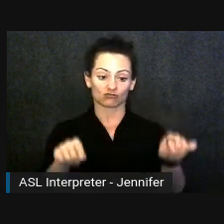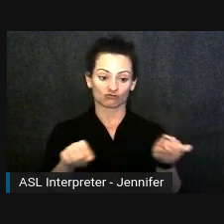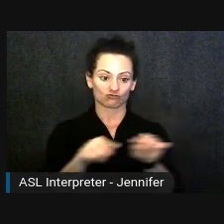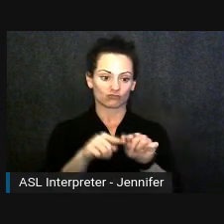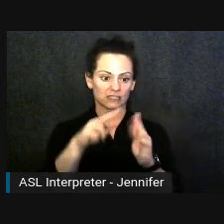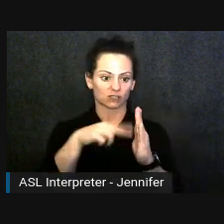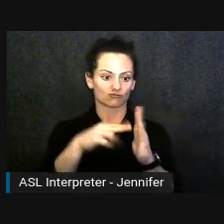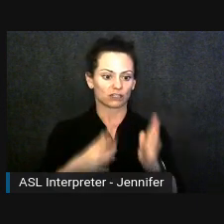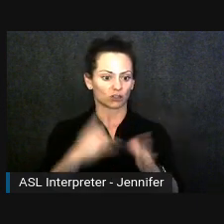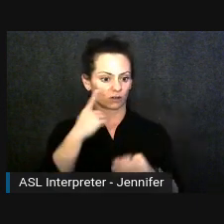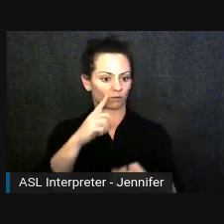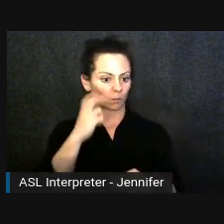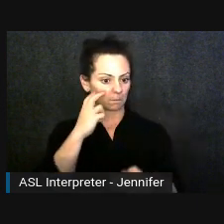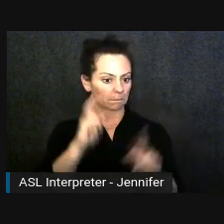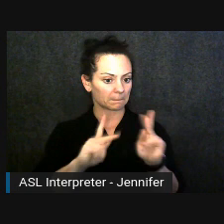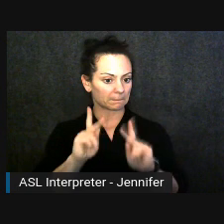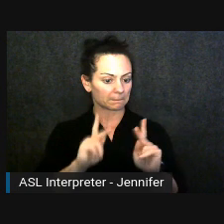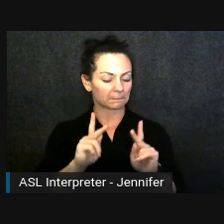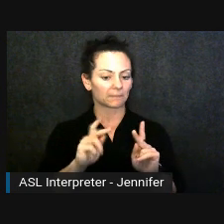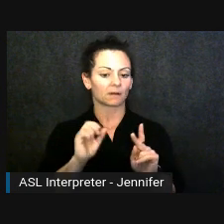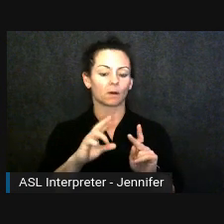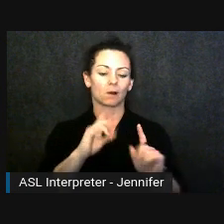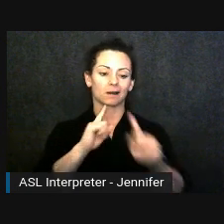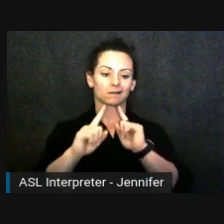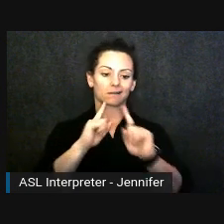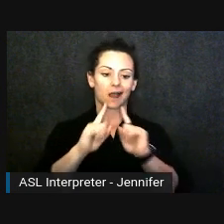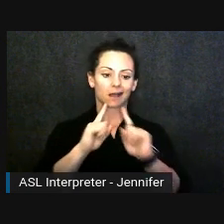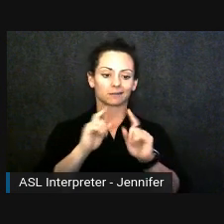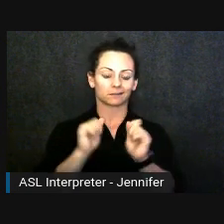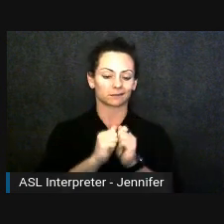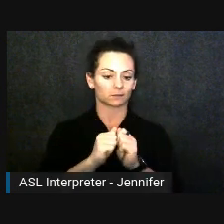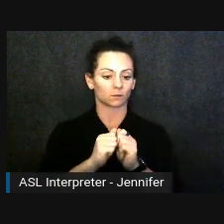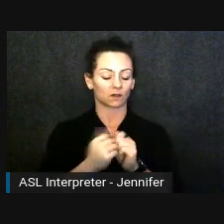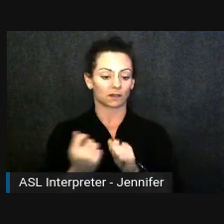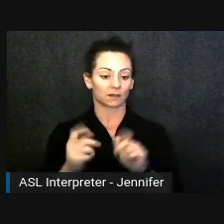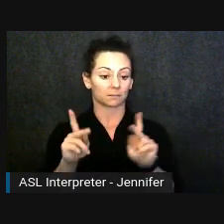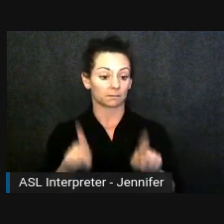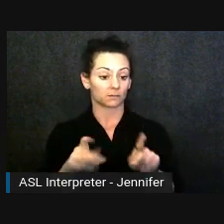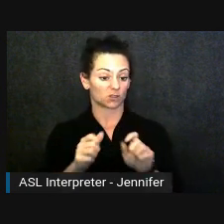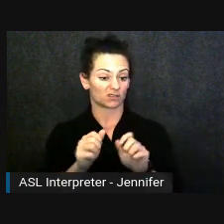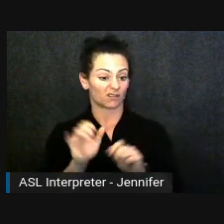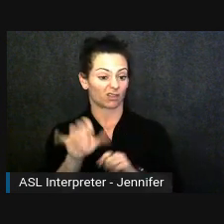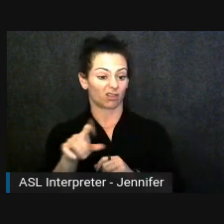may be interacting with someone who has assessable requirements? So, you know, understanding, again, where